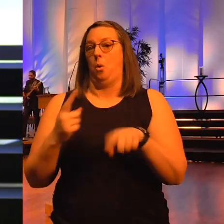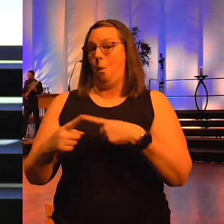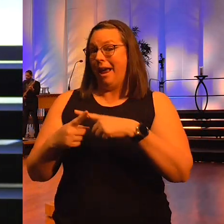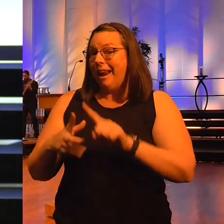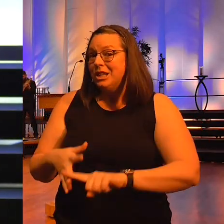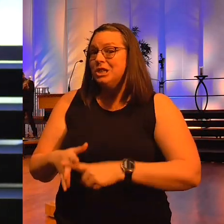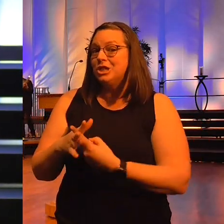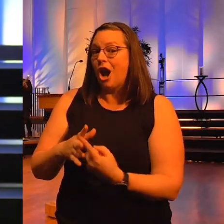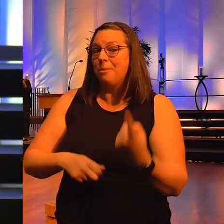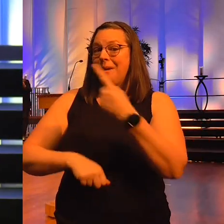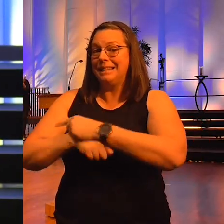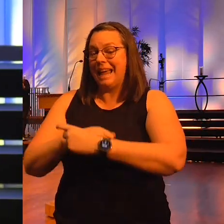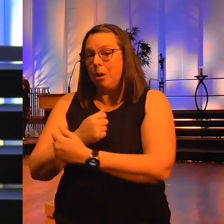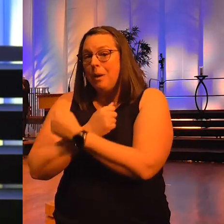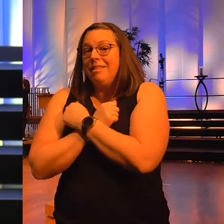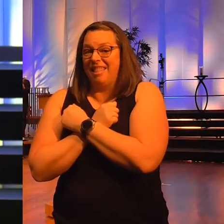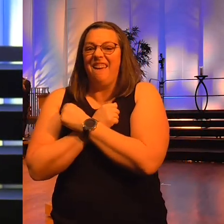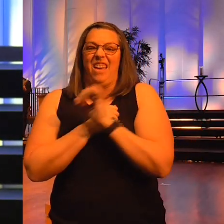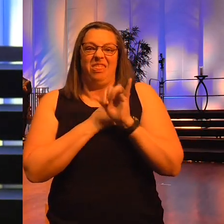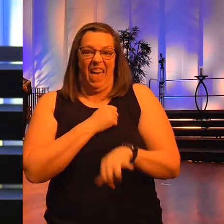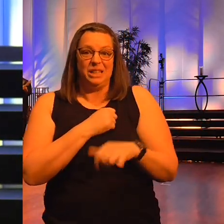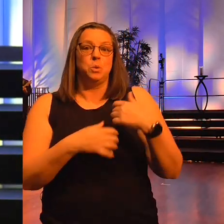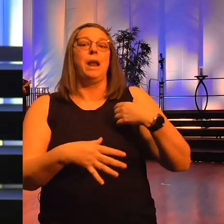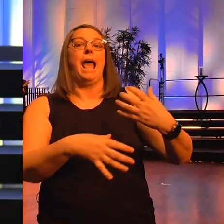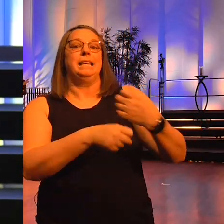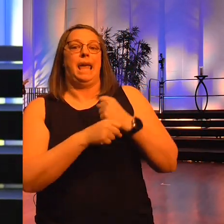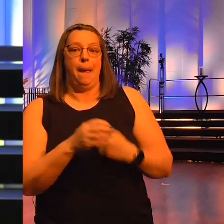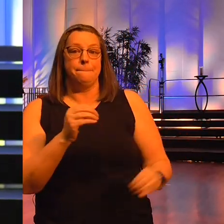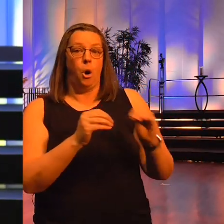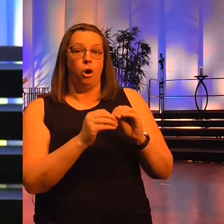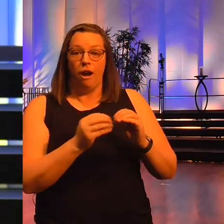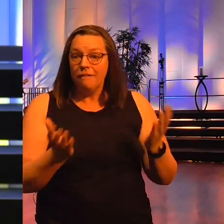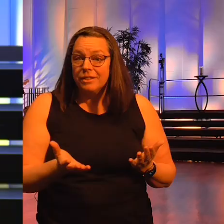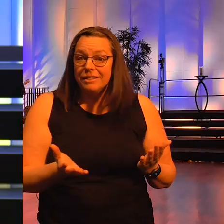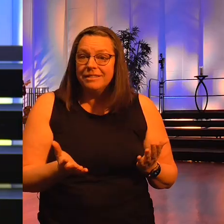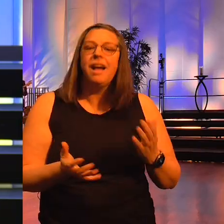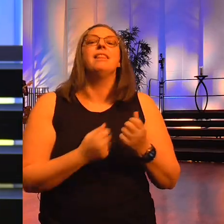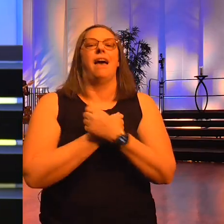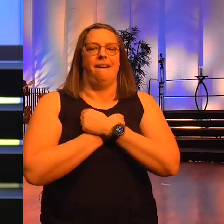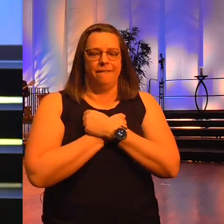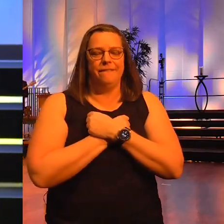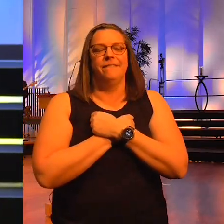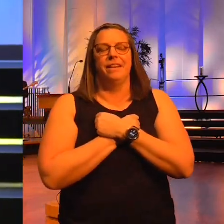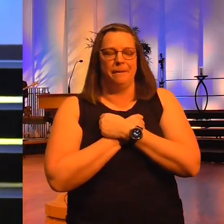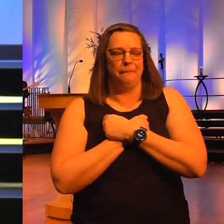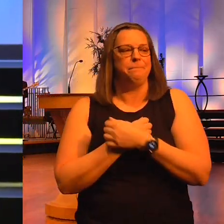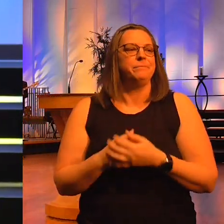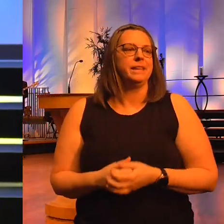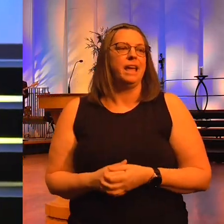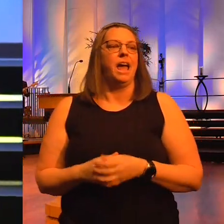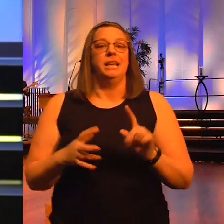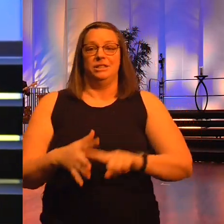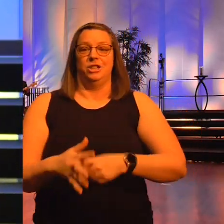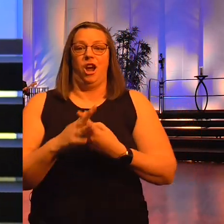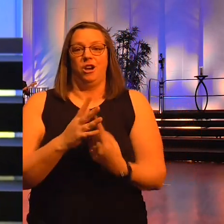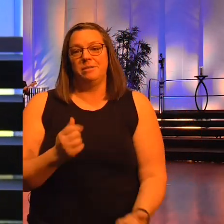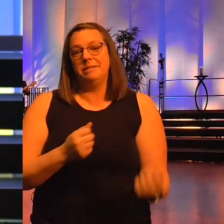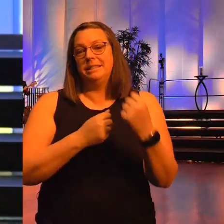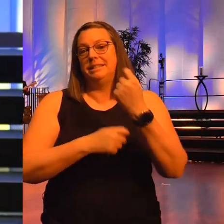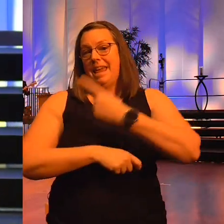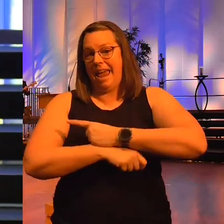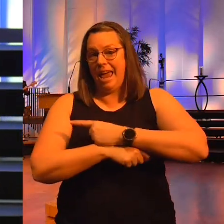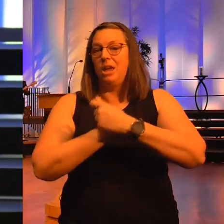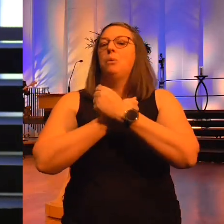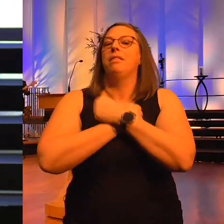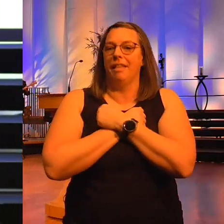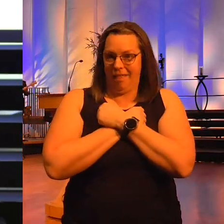love that's what I get more of is love I start my day with love when I start my